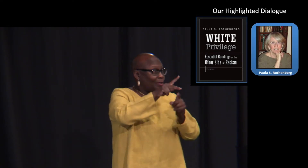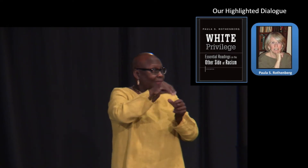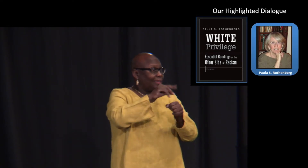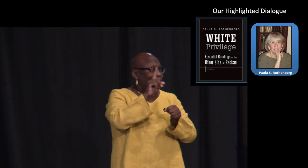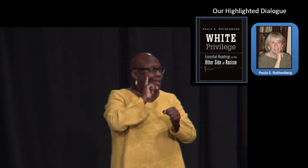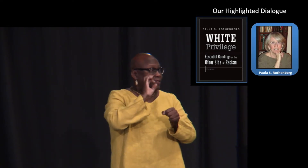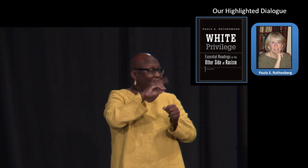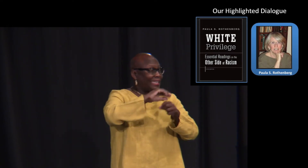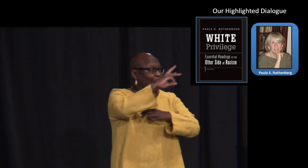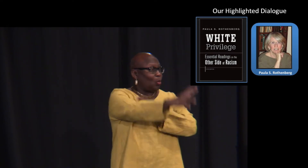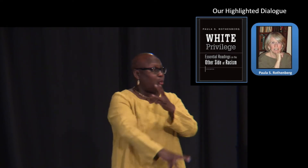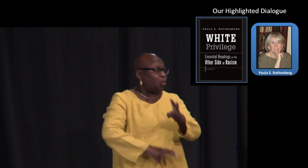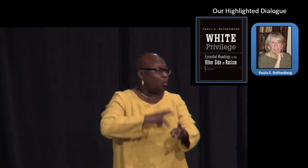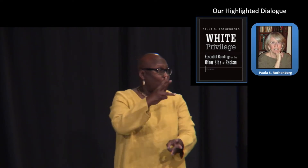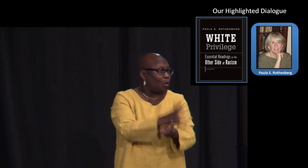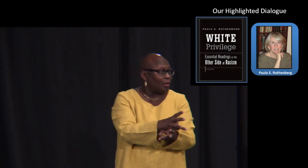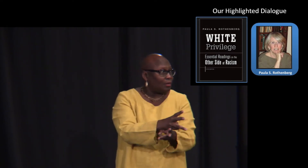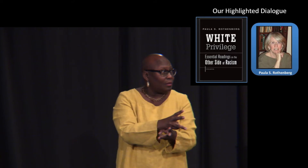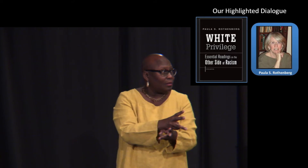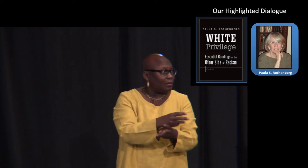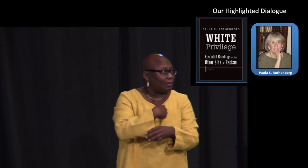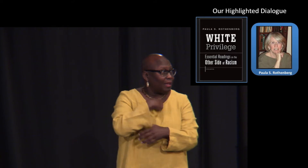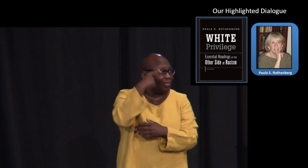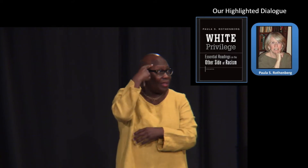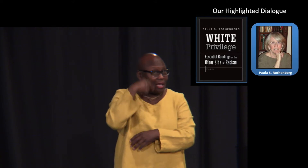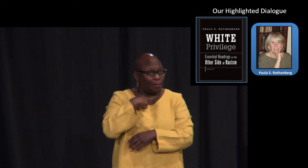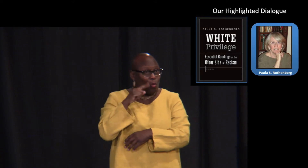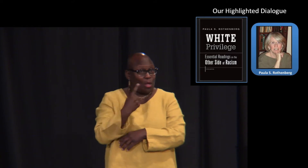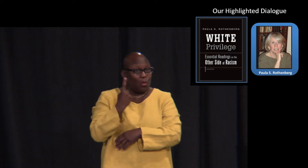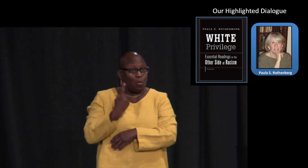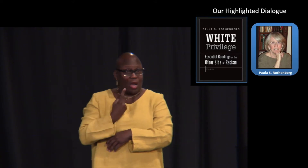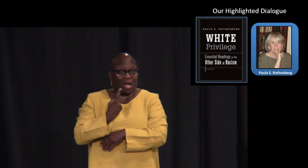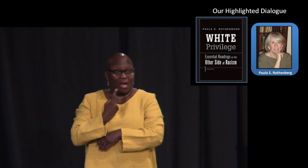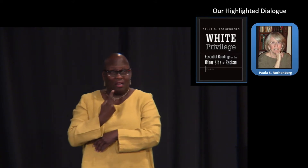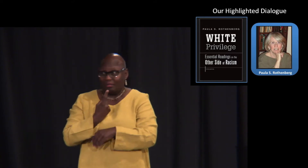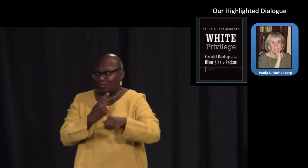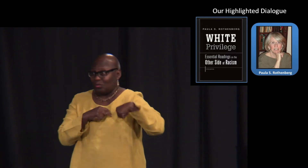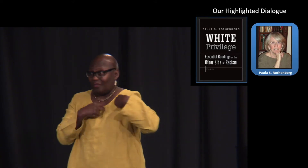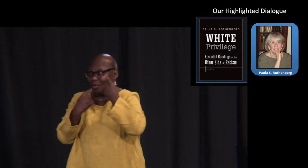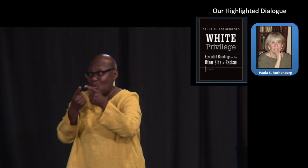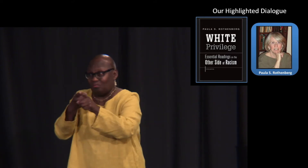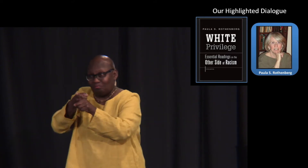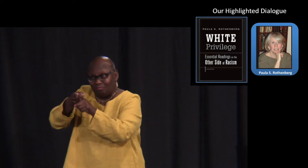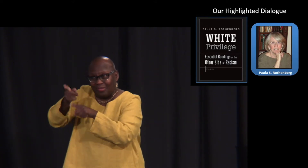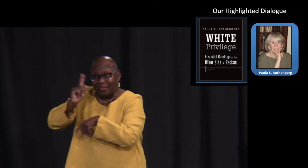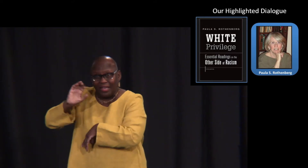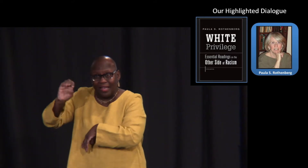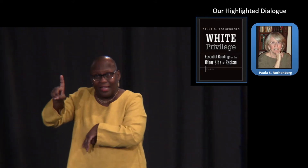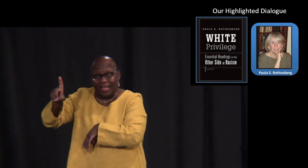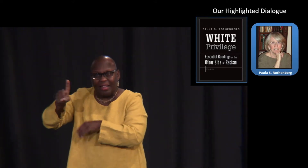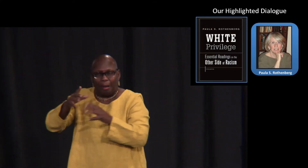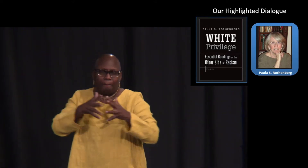if you are willing, this can be a very powerful read. Amy said that in reading this book,